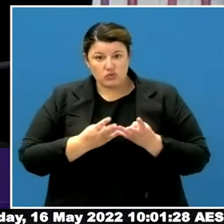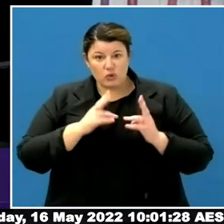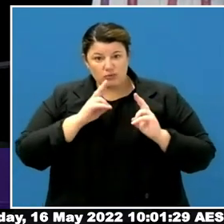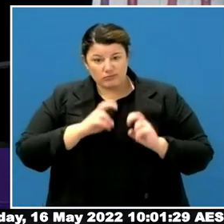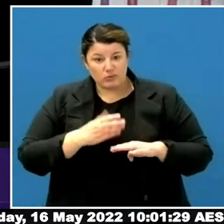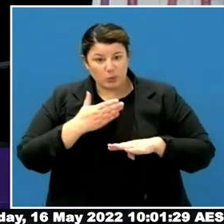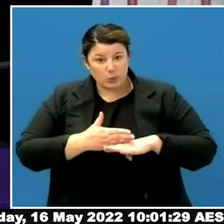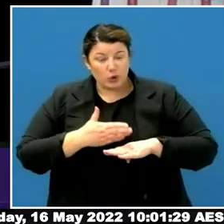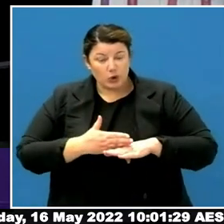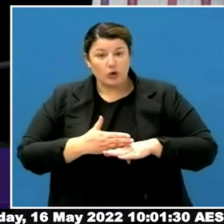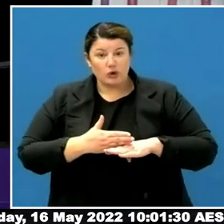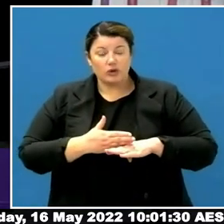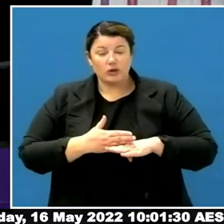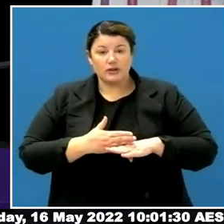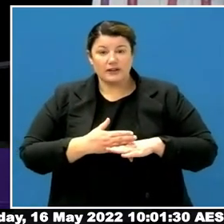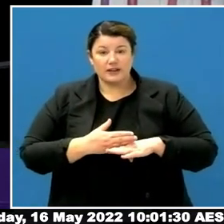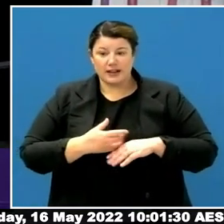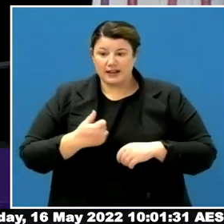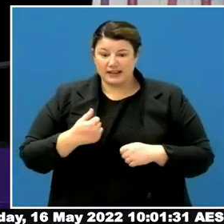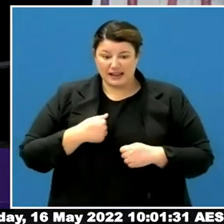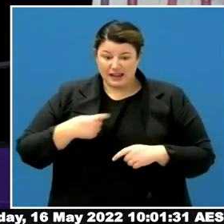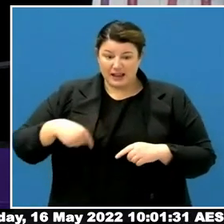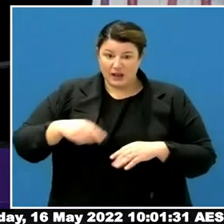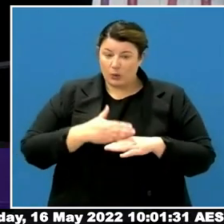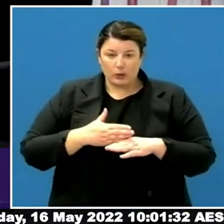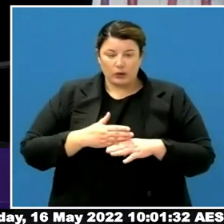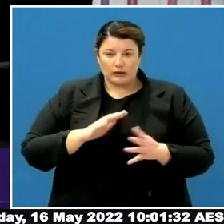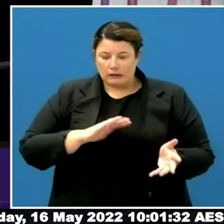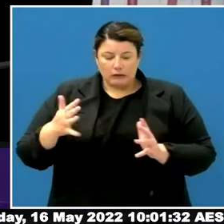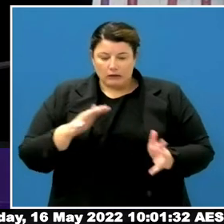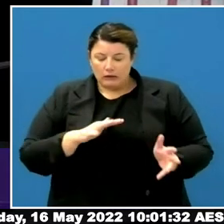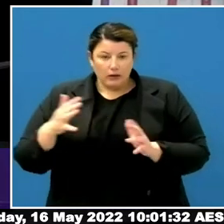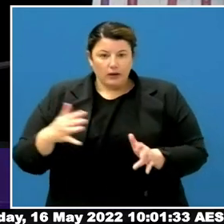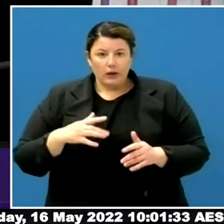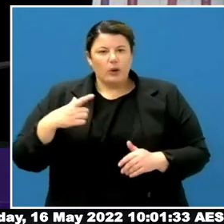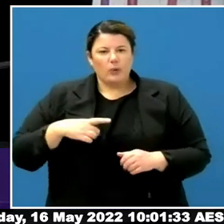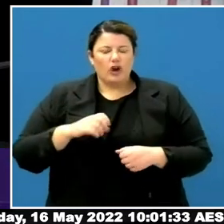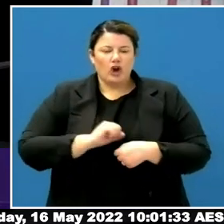of Public hearings has been severely affected by the COVID-19 pandemic.